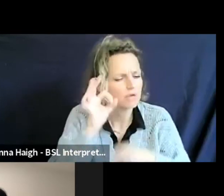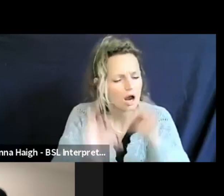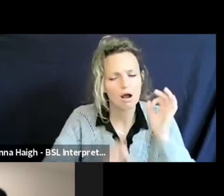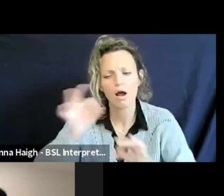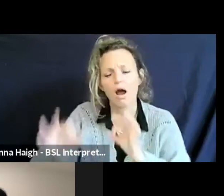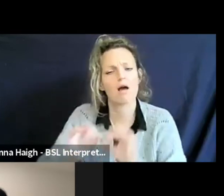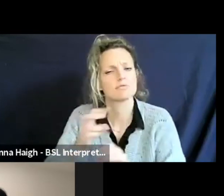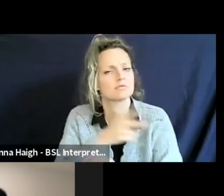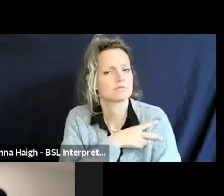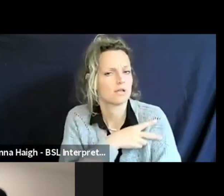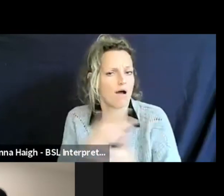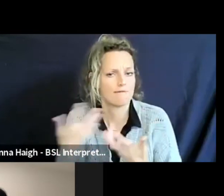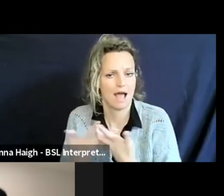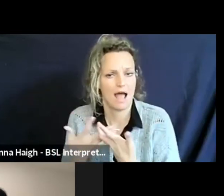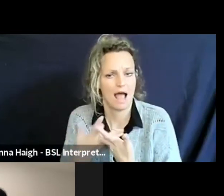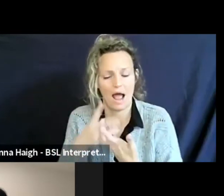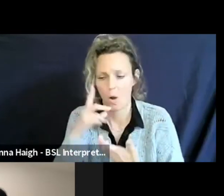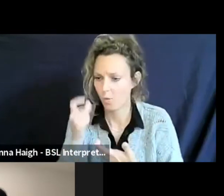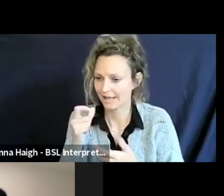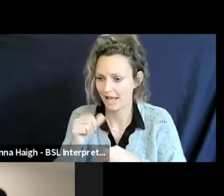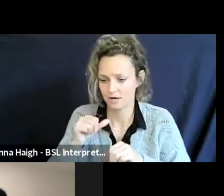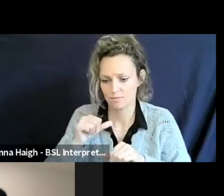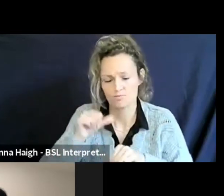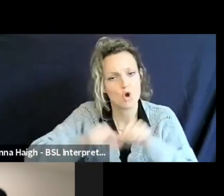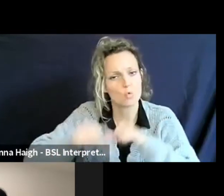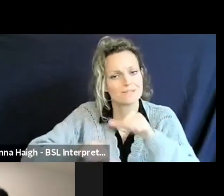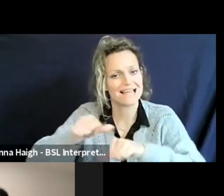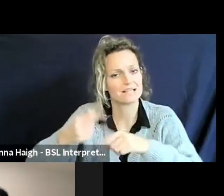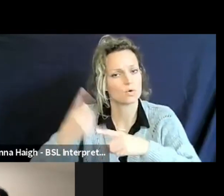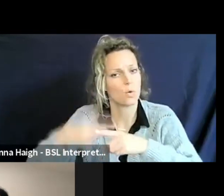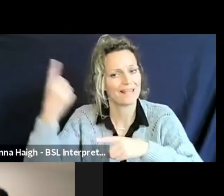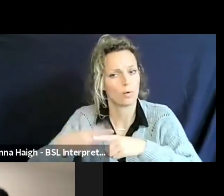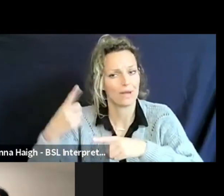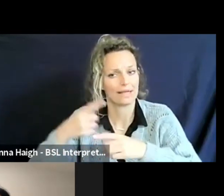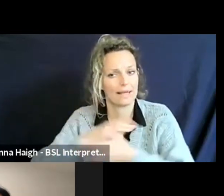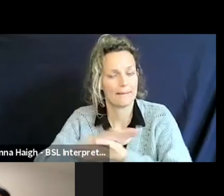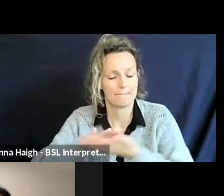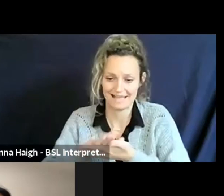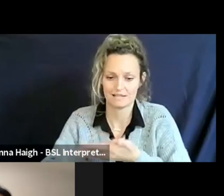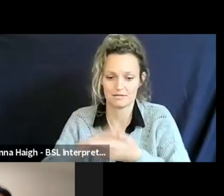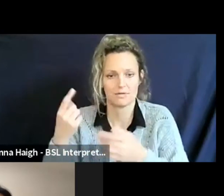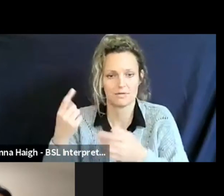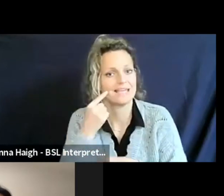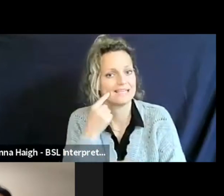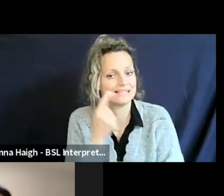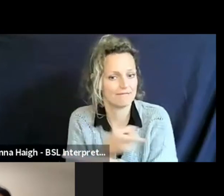Whether they have been recruited or are or working in our organisation.